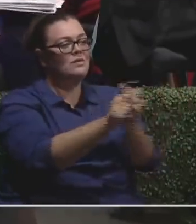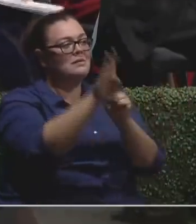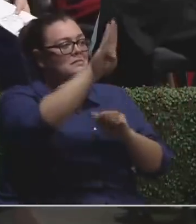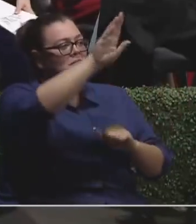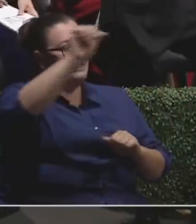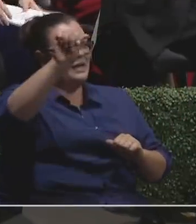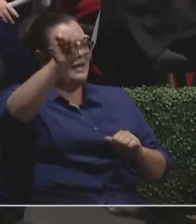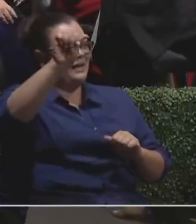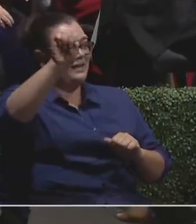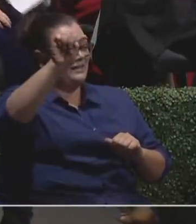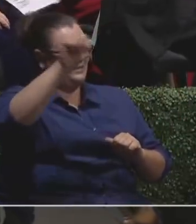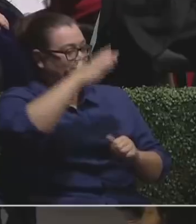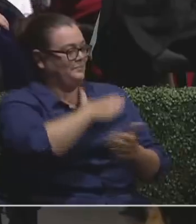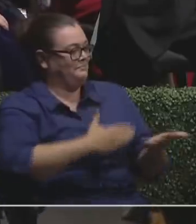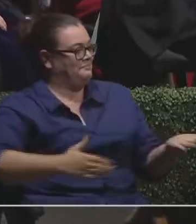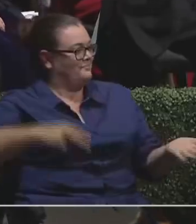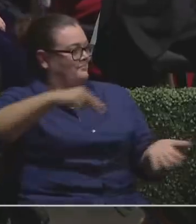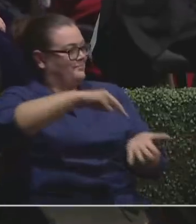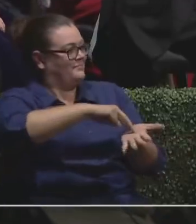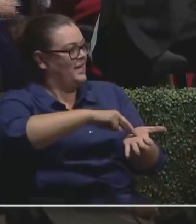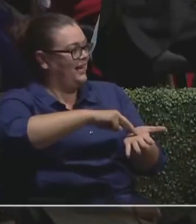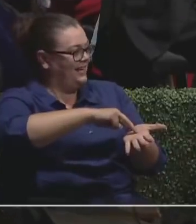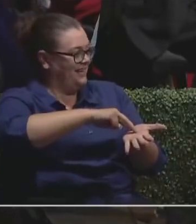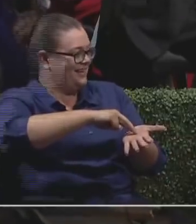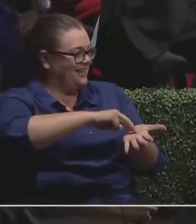ALL RIGHT, WE ARE GOING TO ASK YOU TO BE SEATED, AND WE